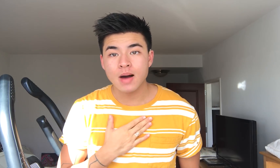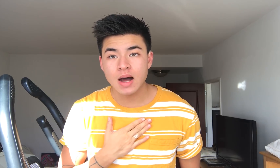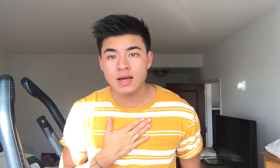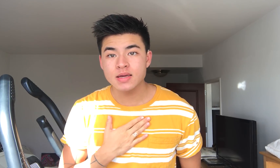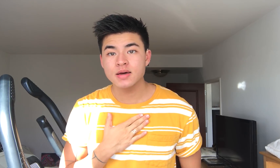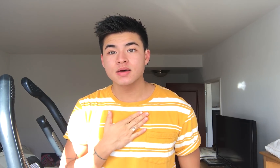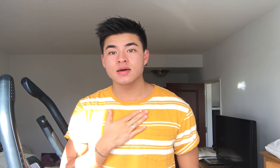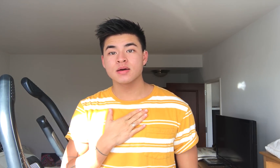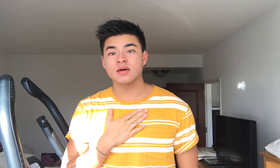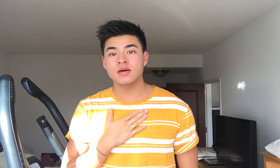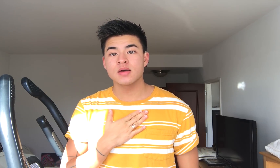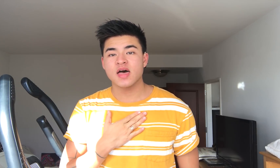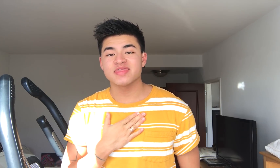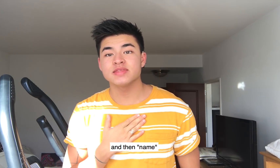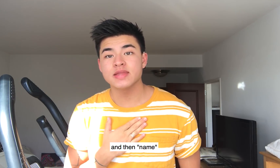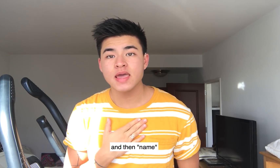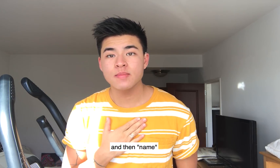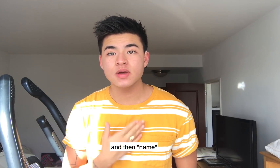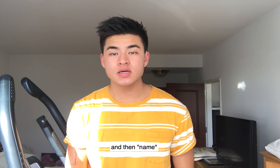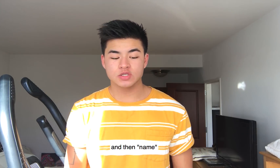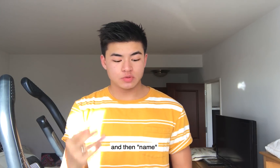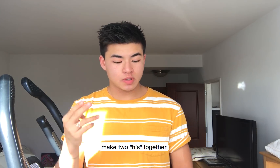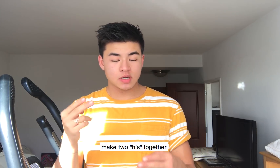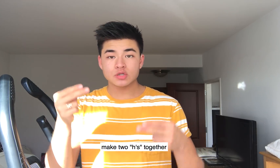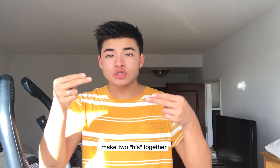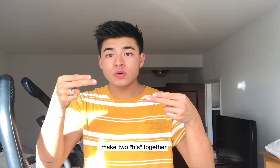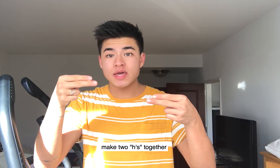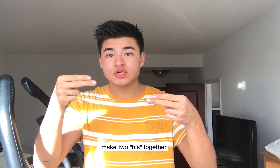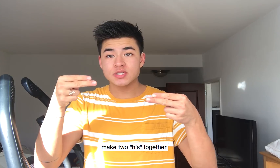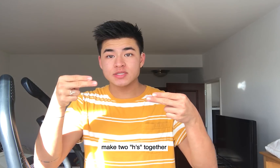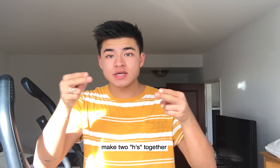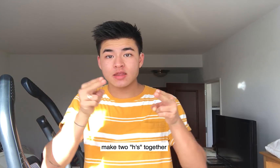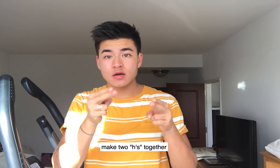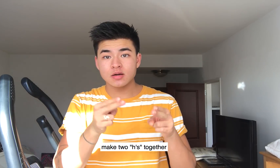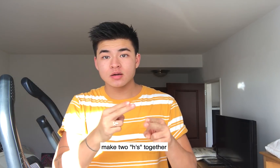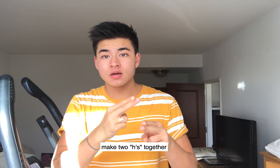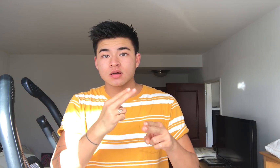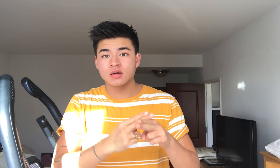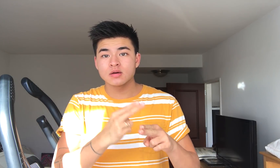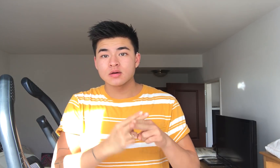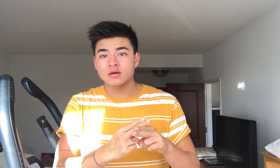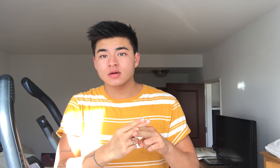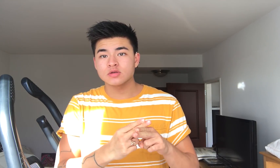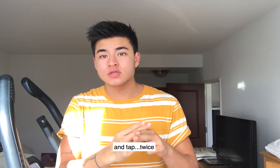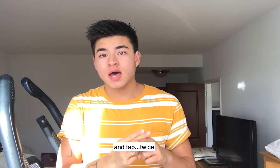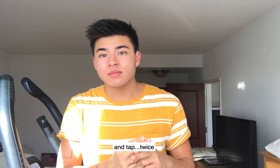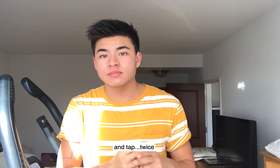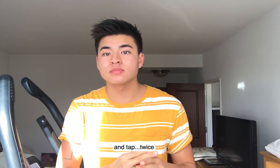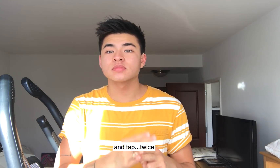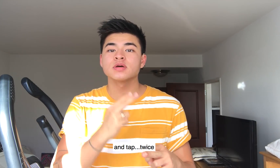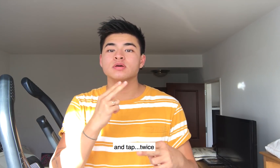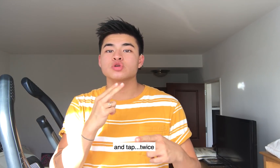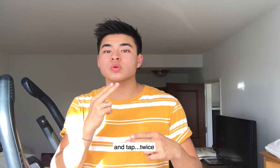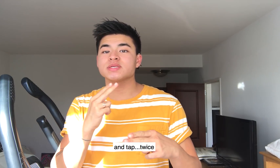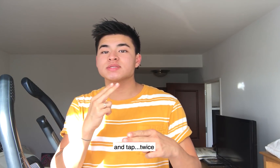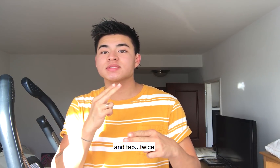My and the name is you put two H's together in top choice